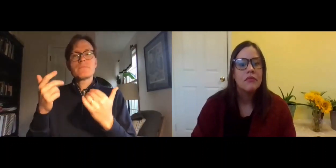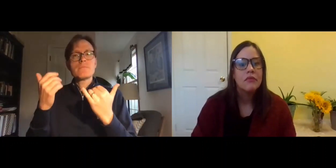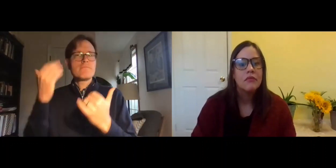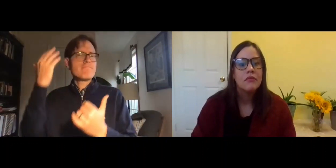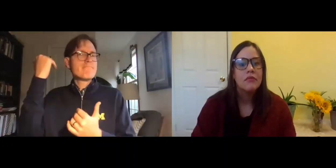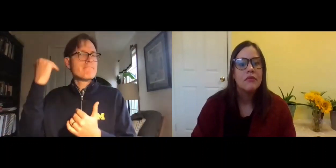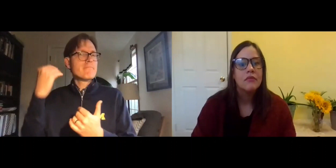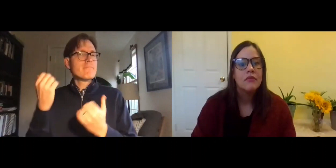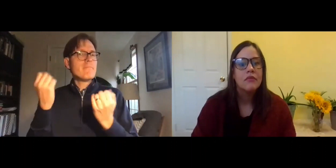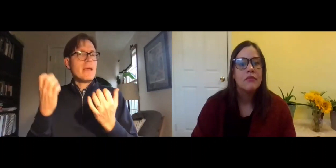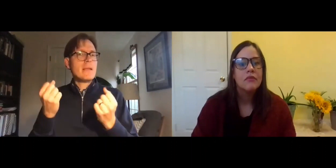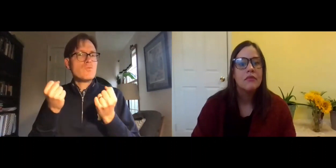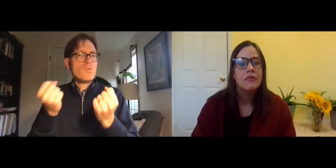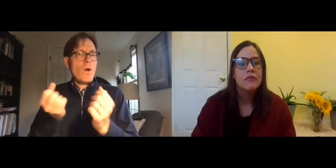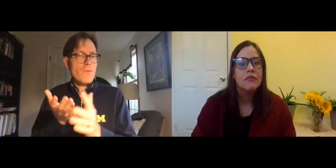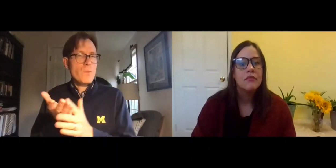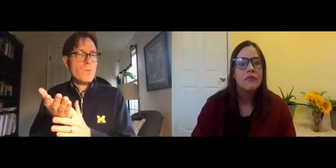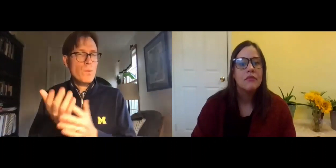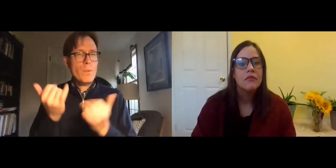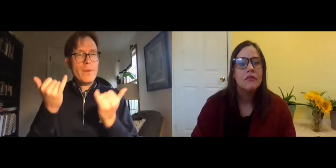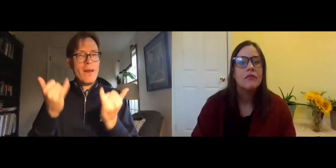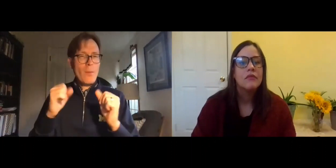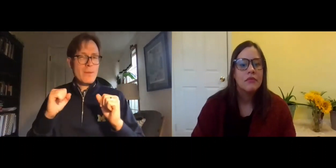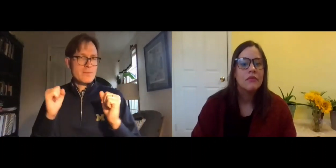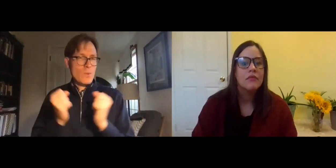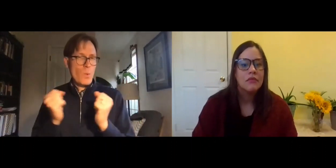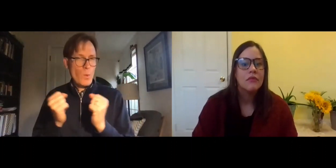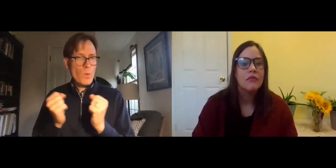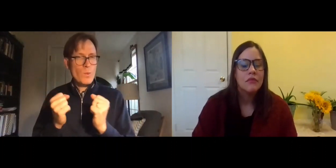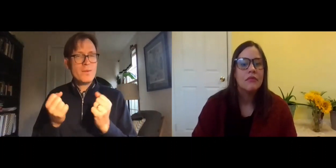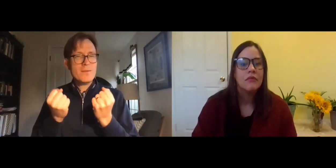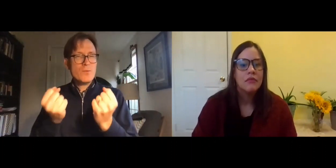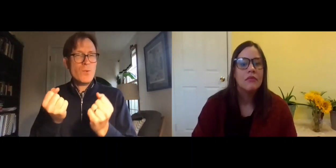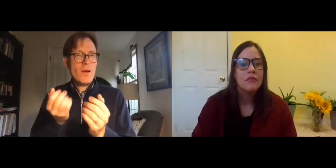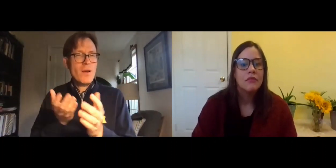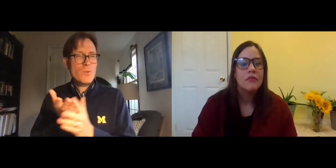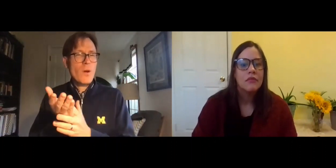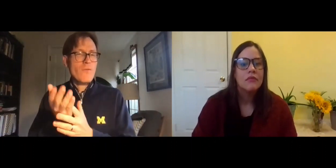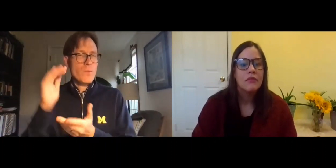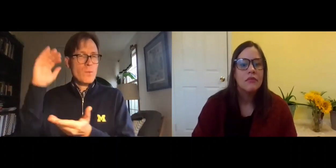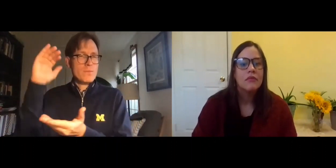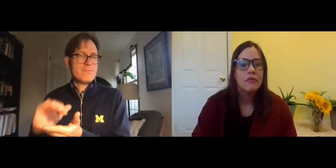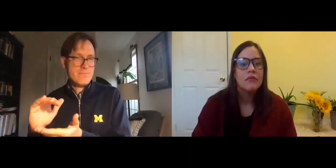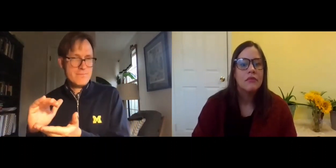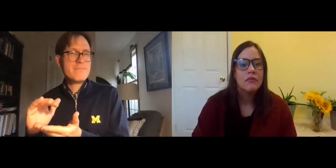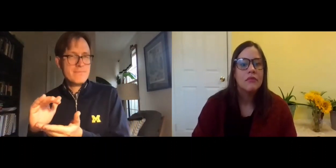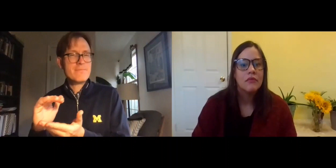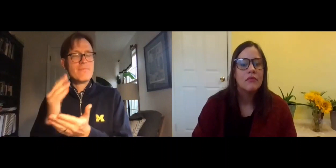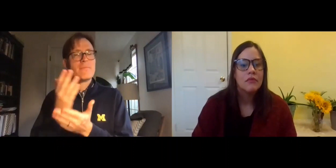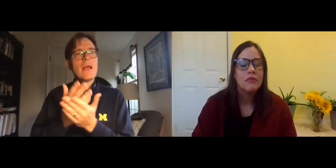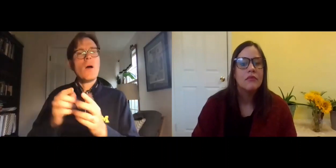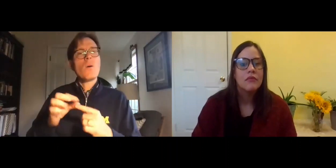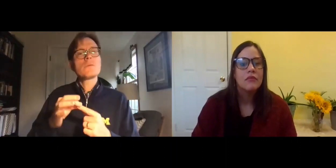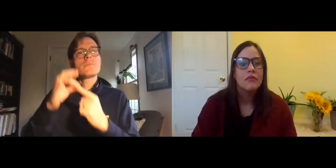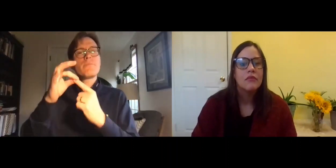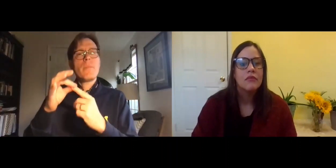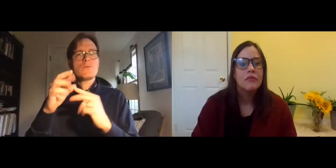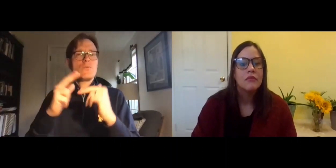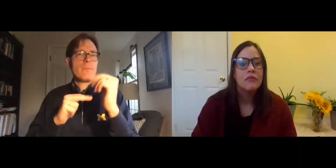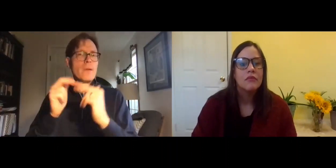Sometimes if you go into a hospital building. They have a drive through but I know now that it's cold, there's fewer drive through testing